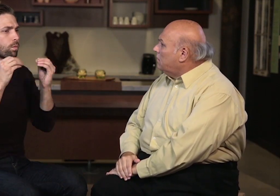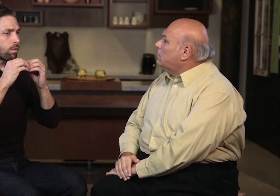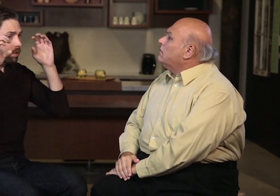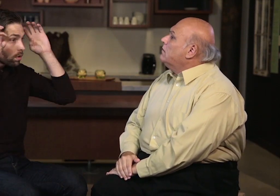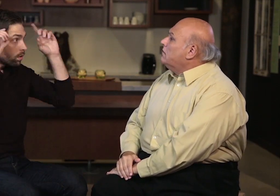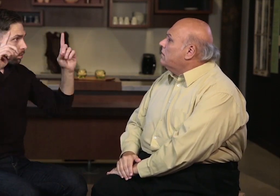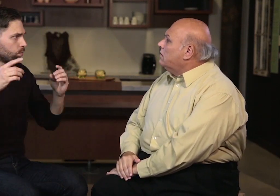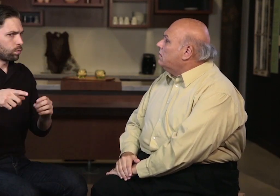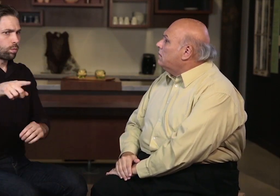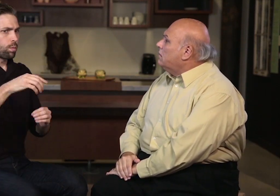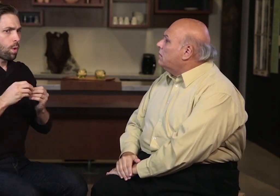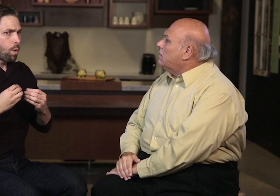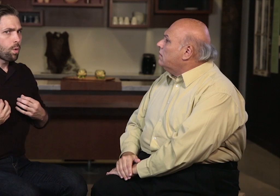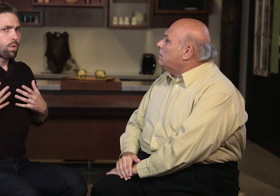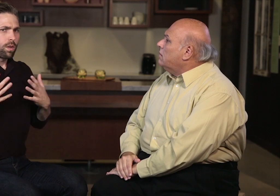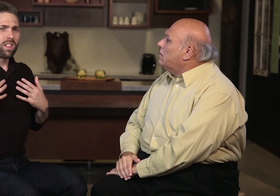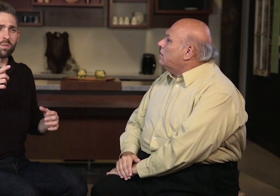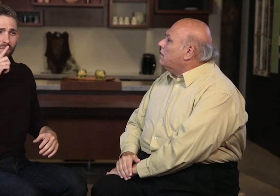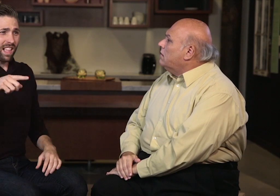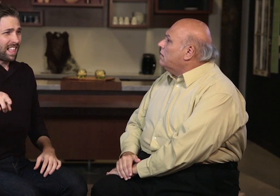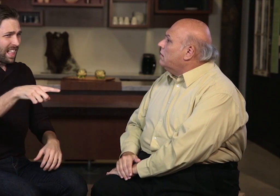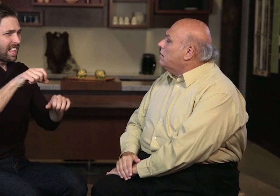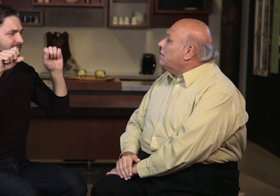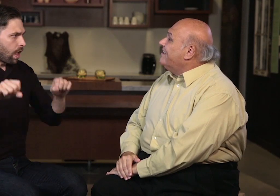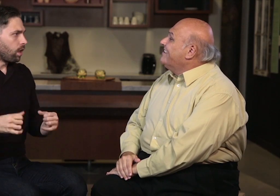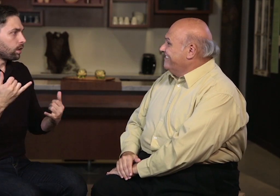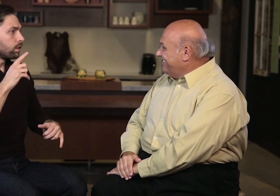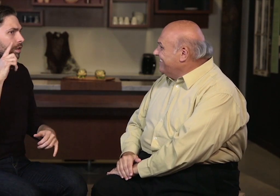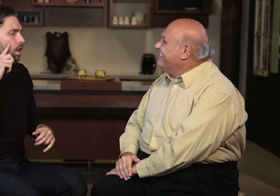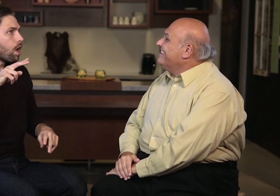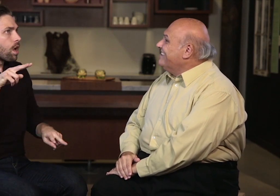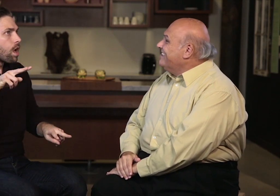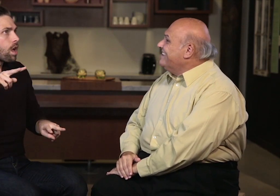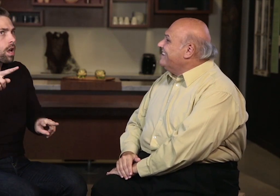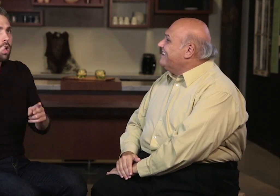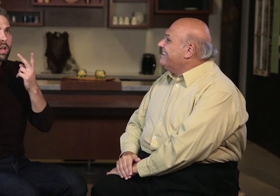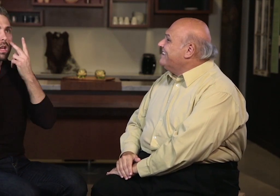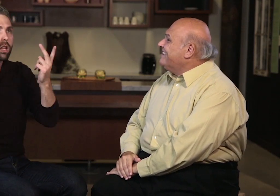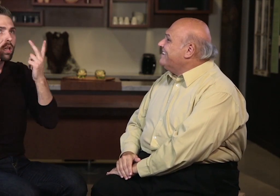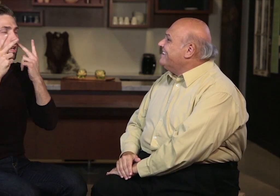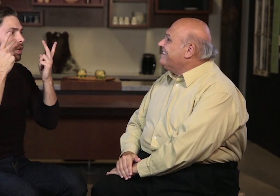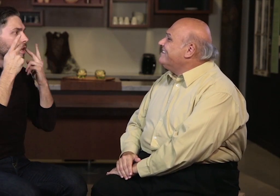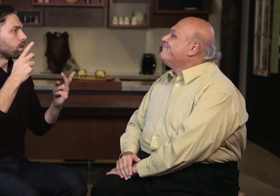improved education, people are inspired to succeed. Really anyone can succeed and Deaf people realize this